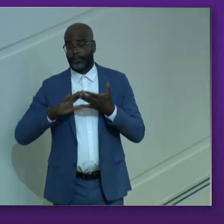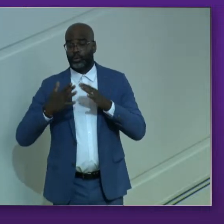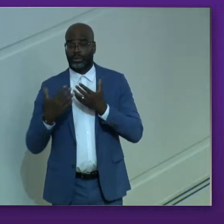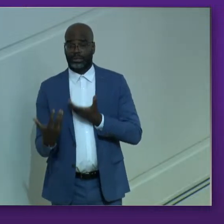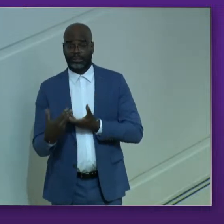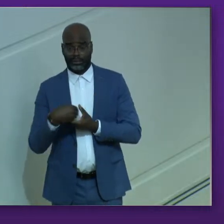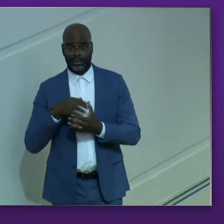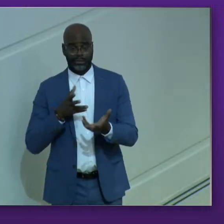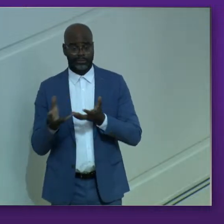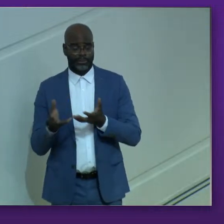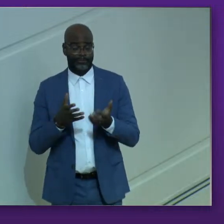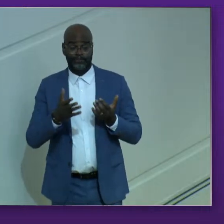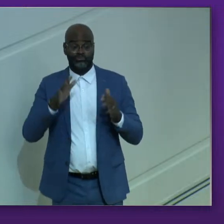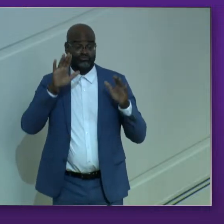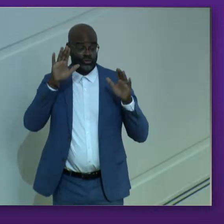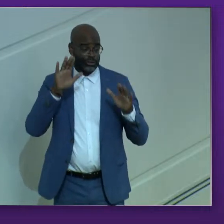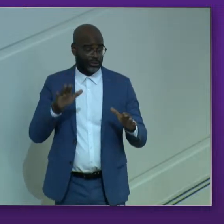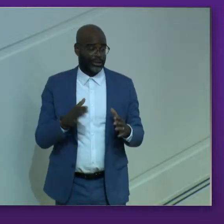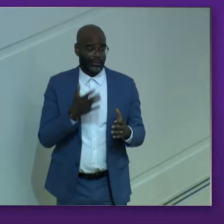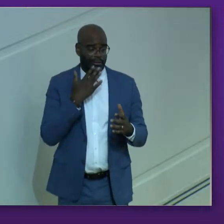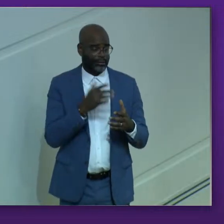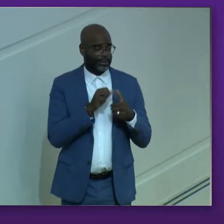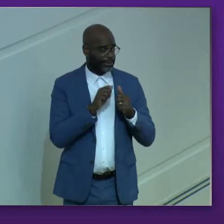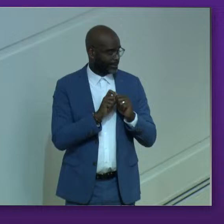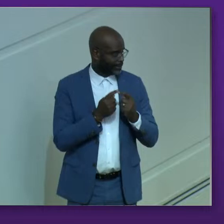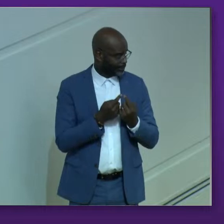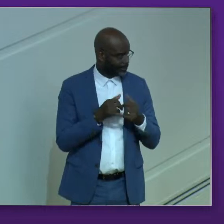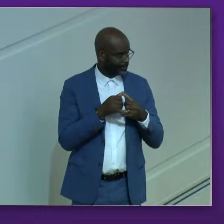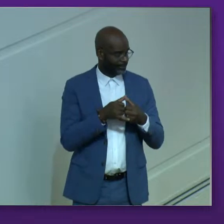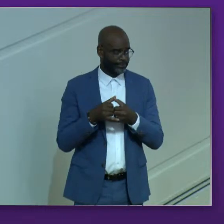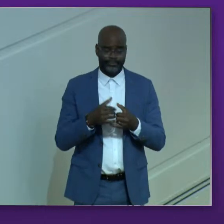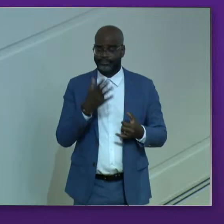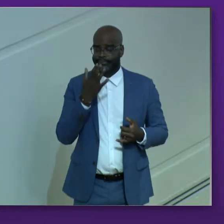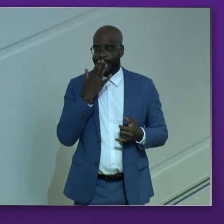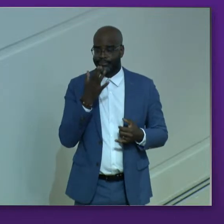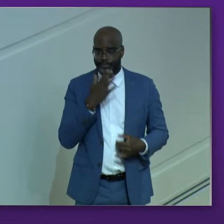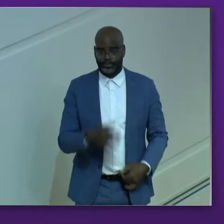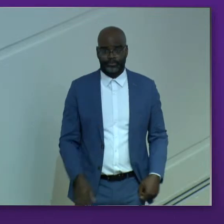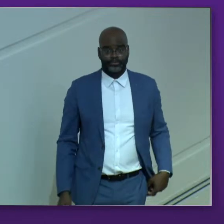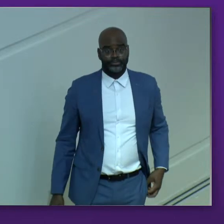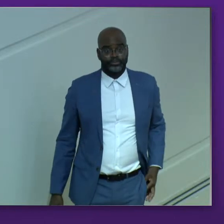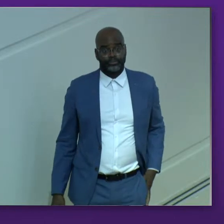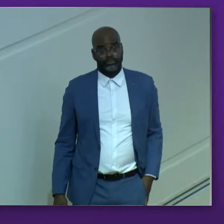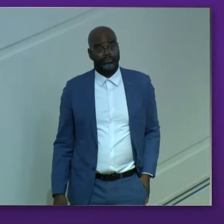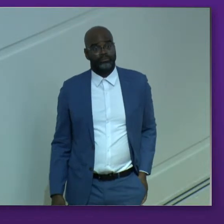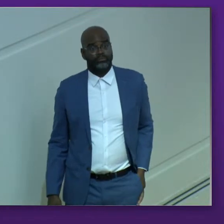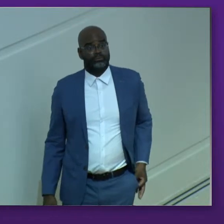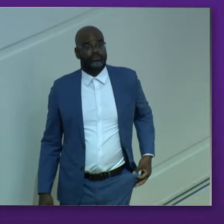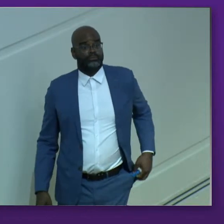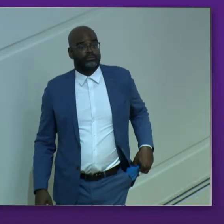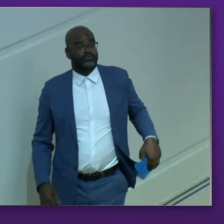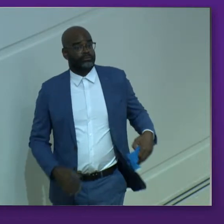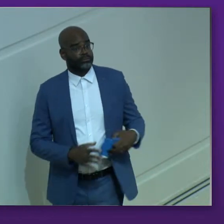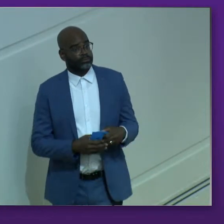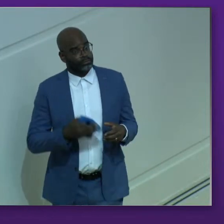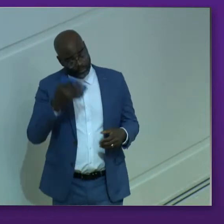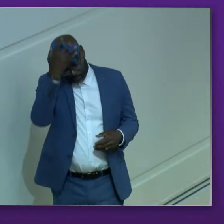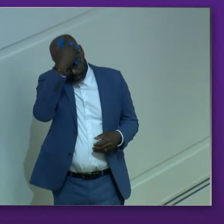EVENT FOSTERED AN INTERACTIVE AND INFORMATIVE EXPERIENCE FOR ALL. WDCE STAFF WORK CLOSELY